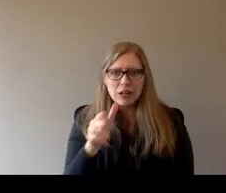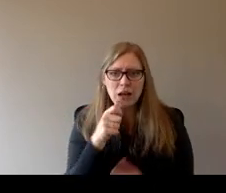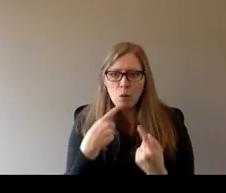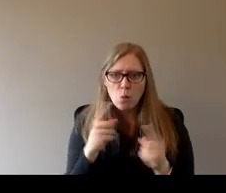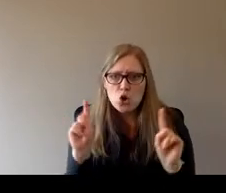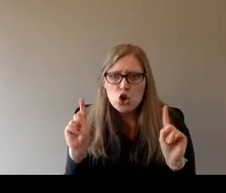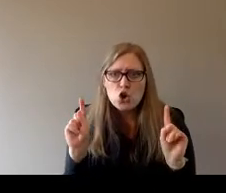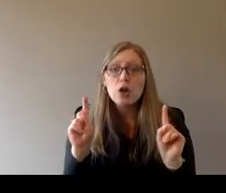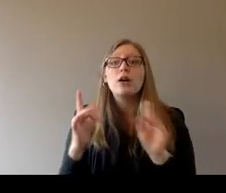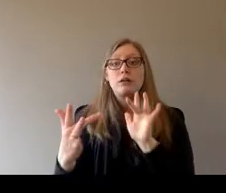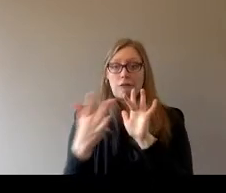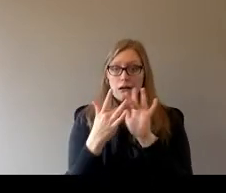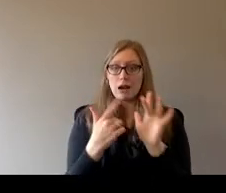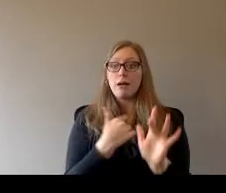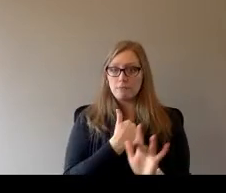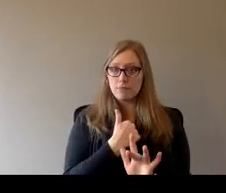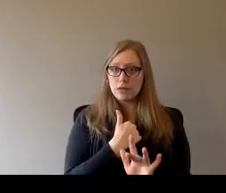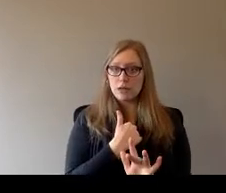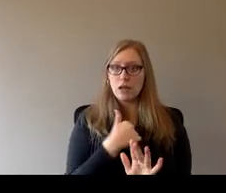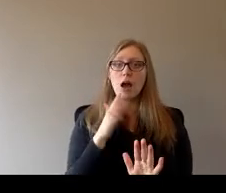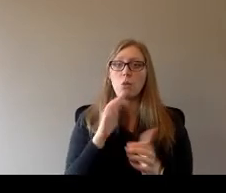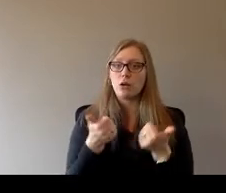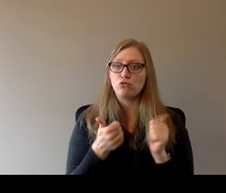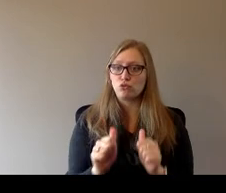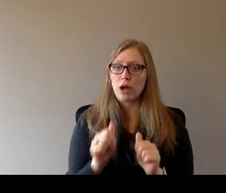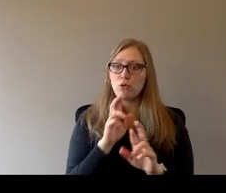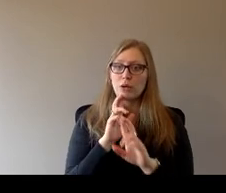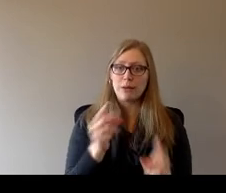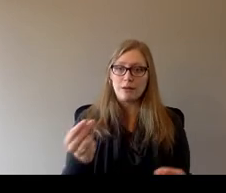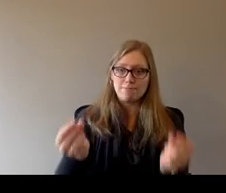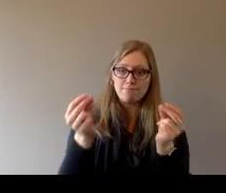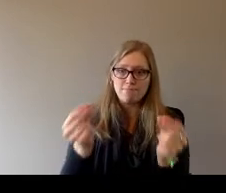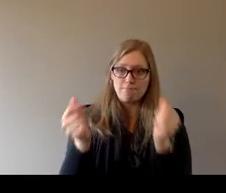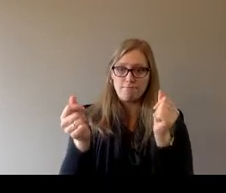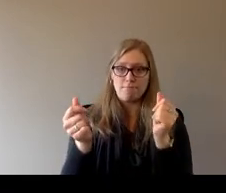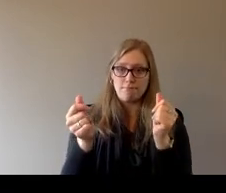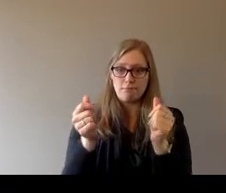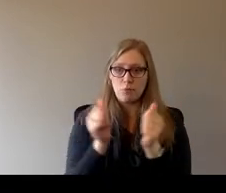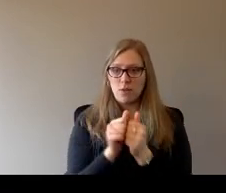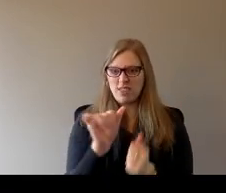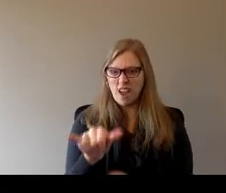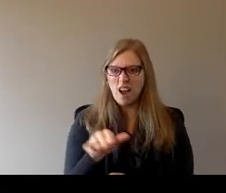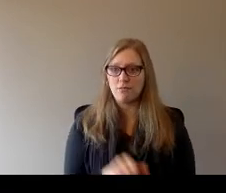an email and I will do my best to respond quickly.